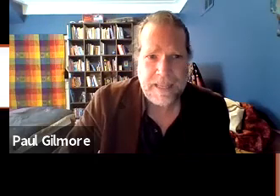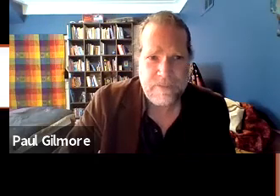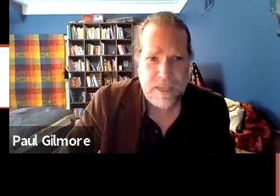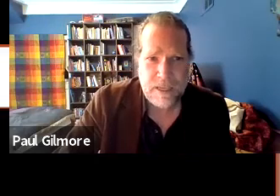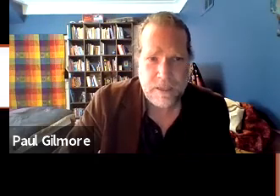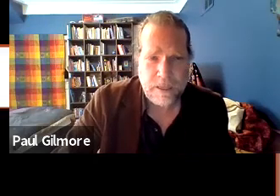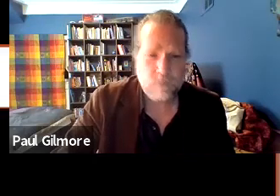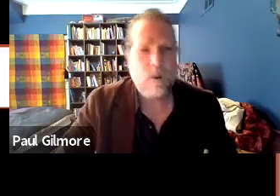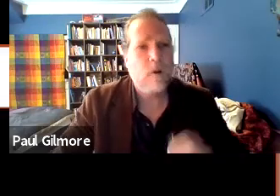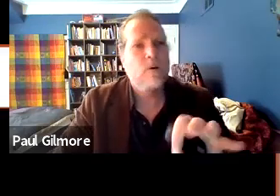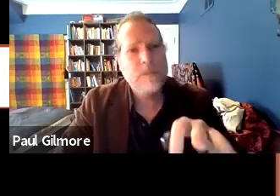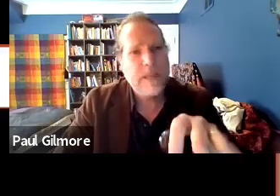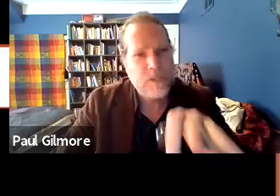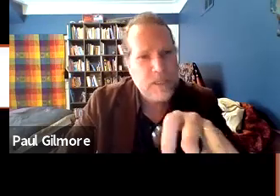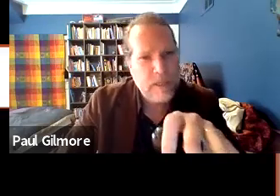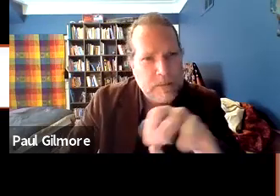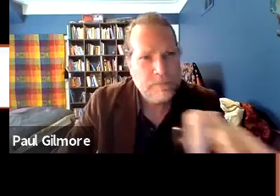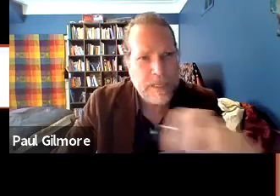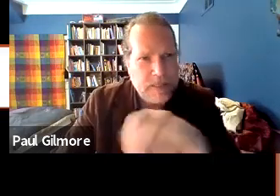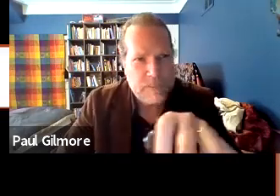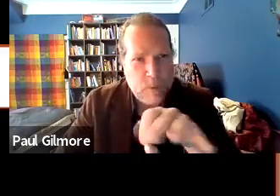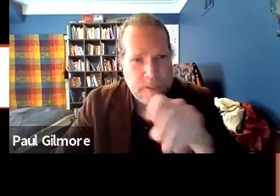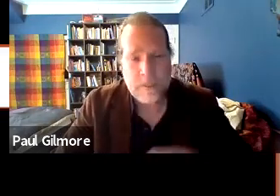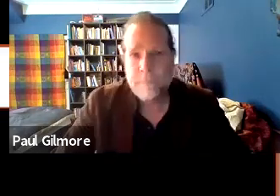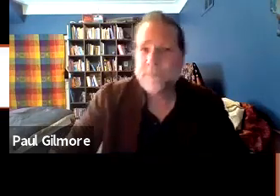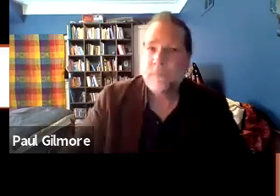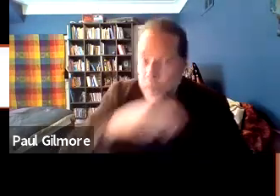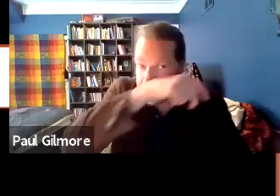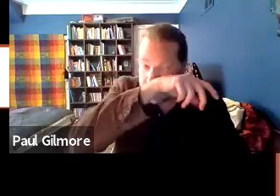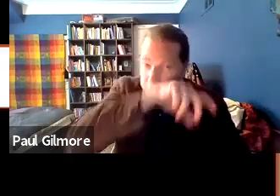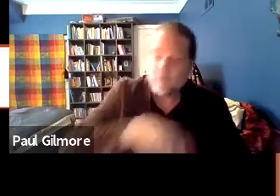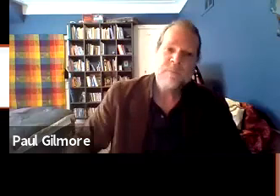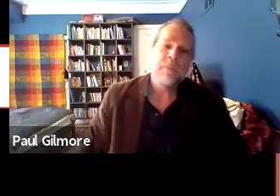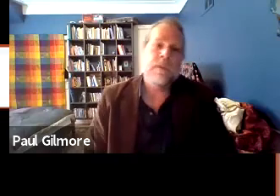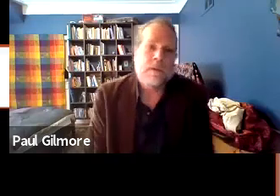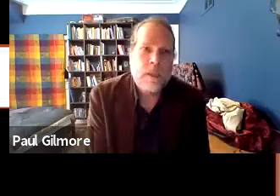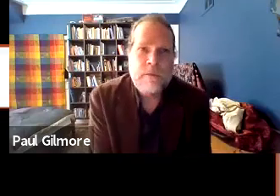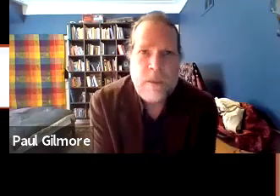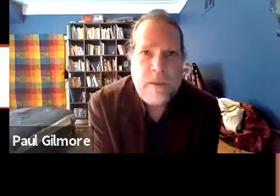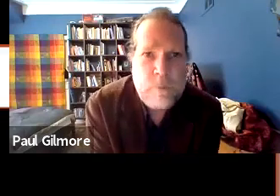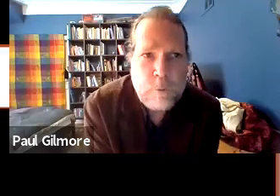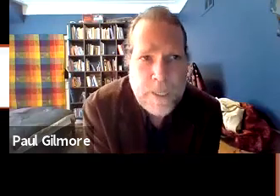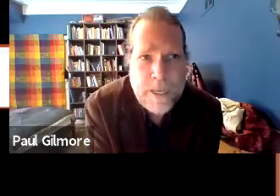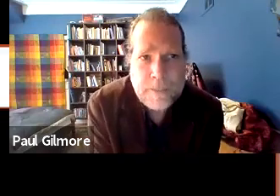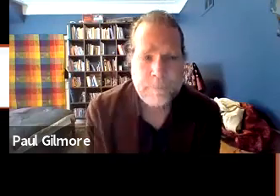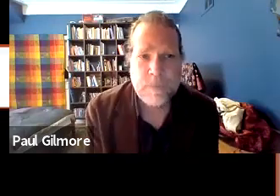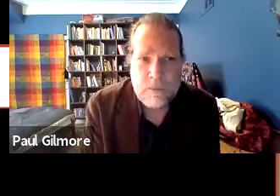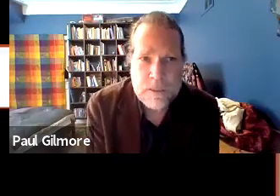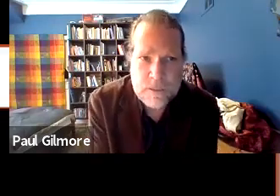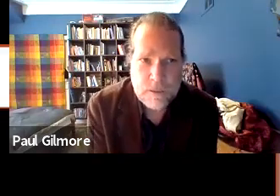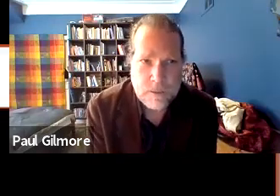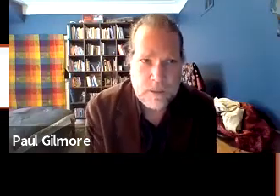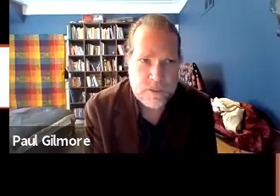And I think it Well, actually, let me make this point here. If you look at this, this